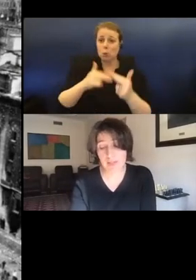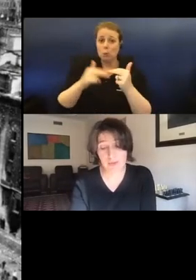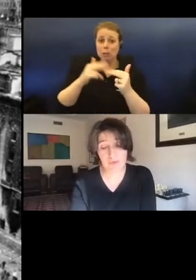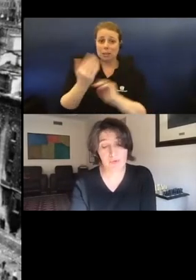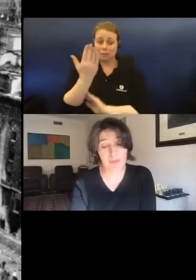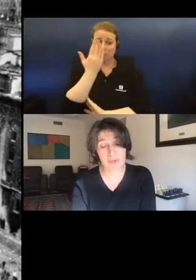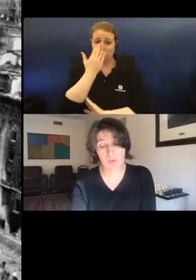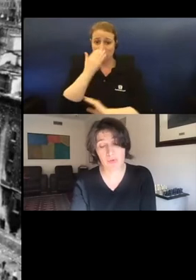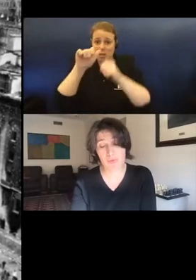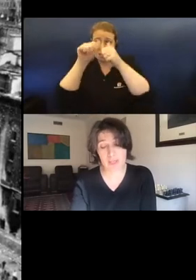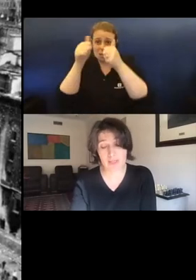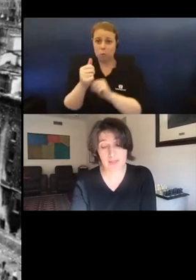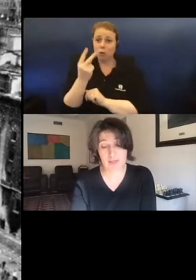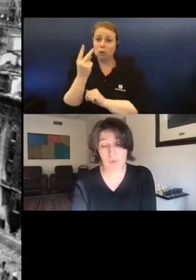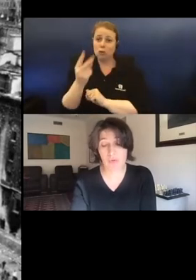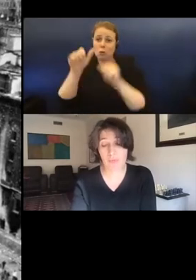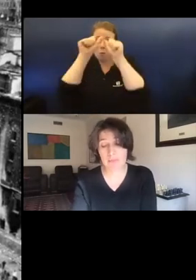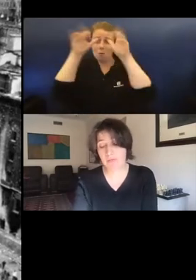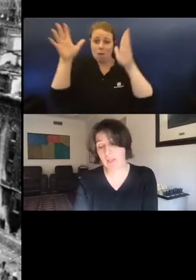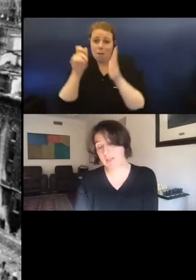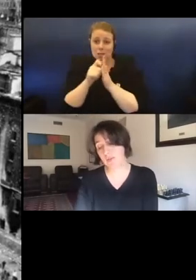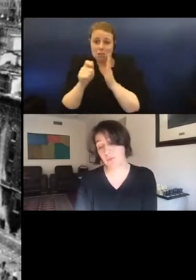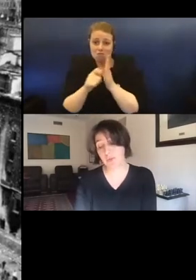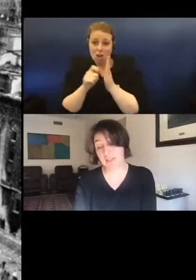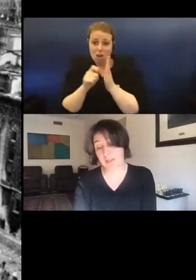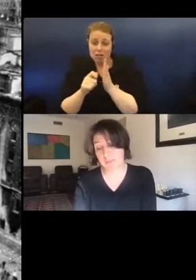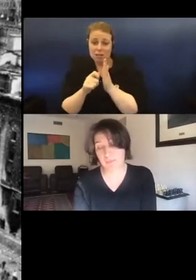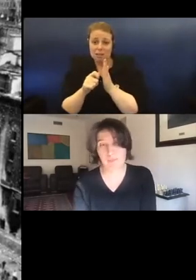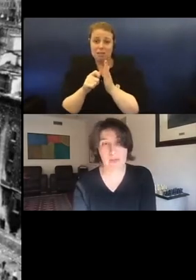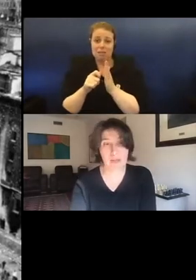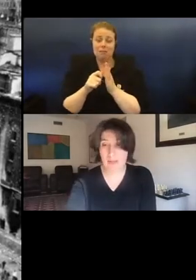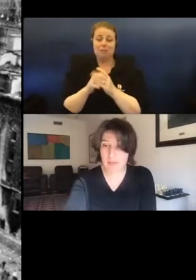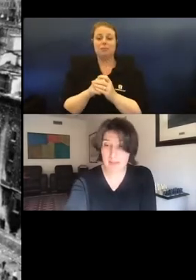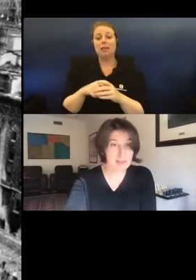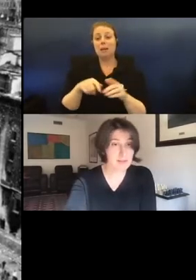of two famous georgian writers also made by valentino parise and they're still there